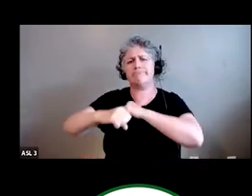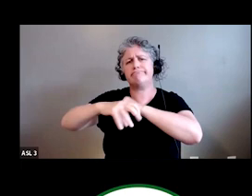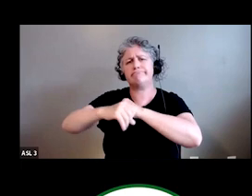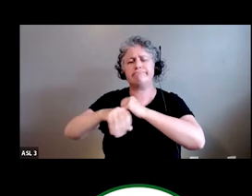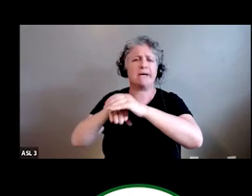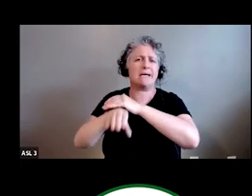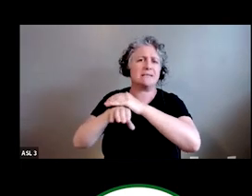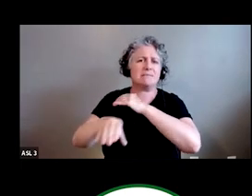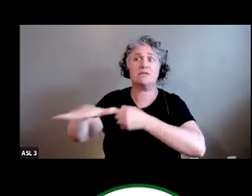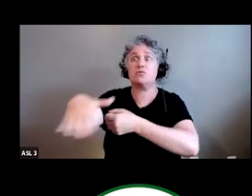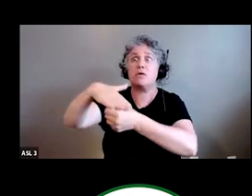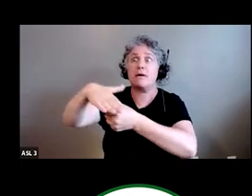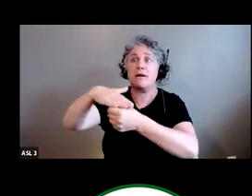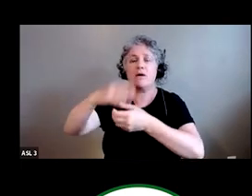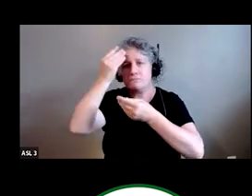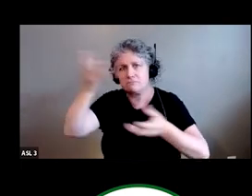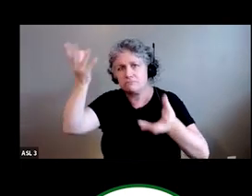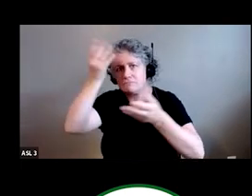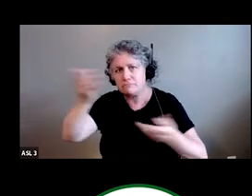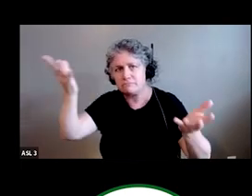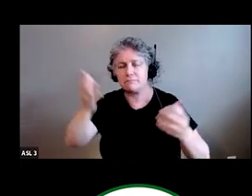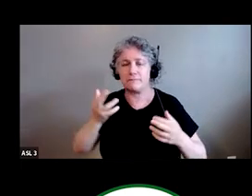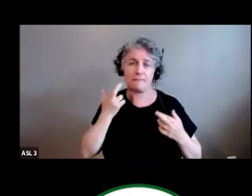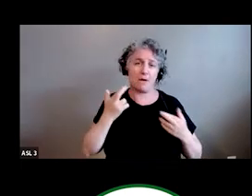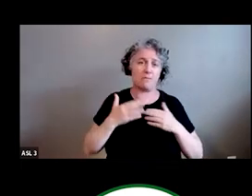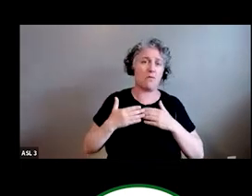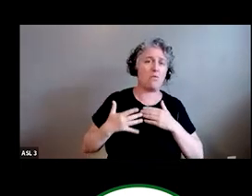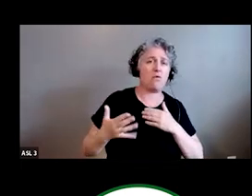opportunities. And one of the most successful outdoor.